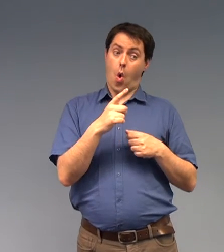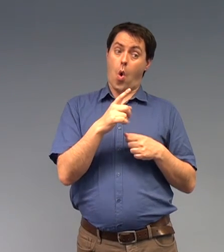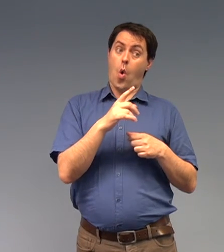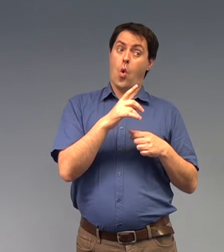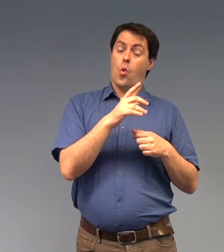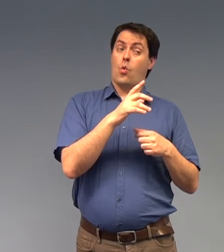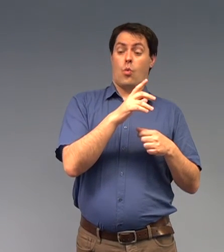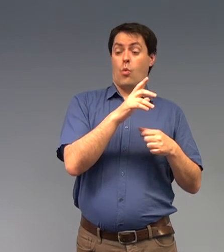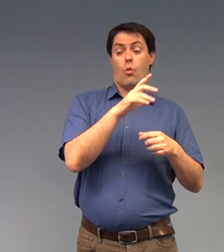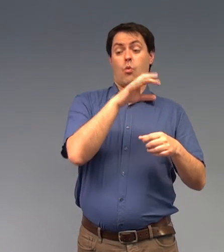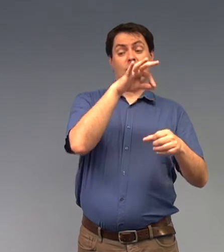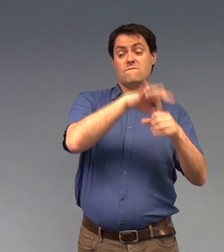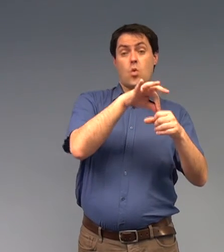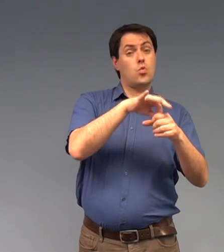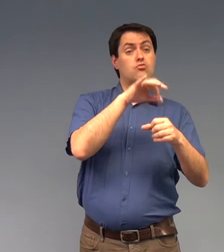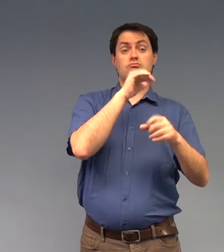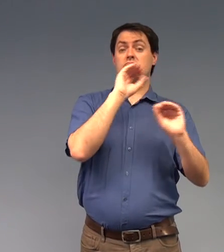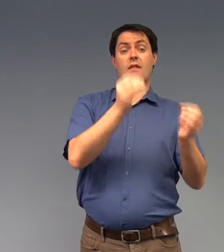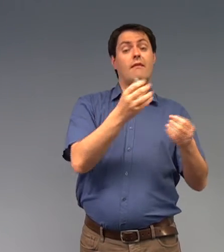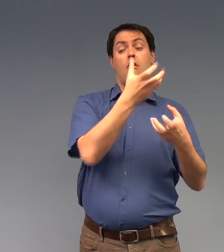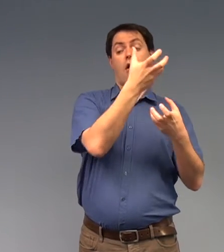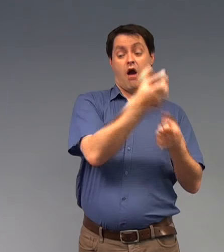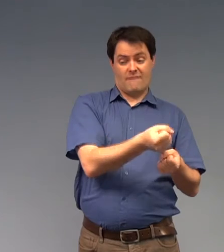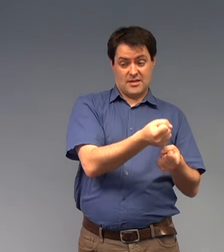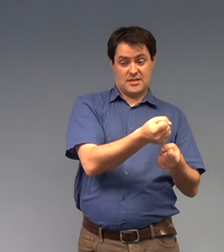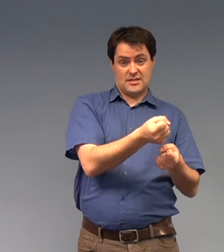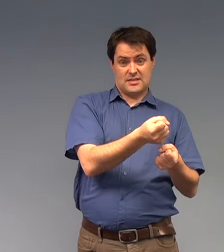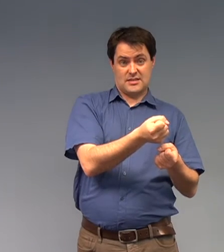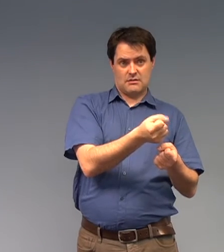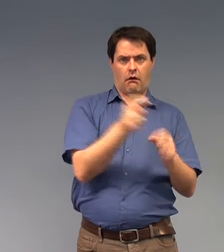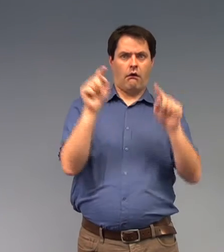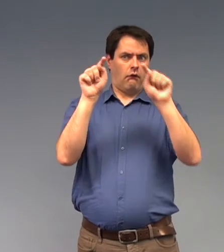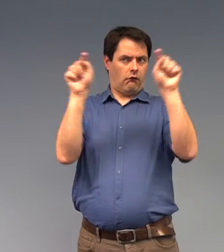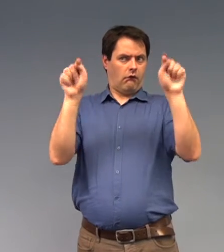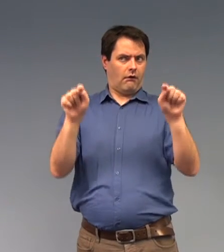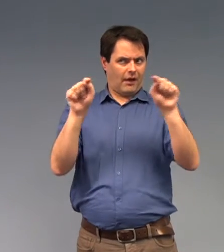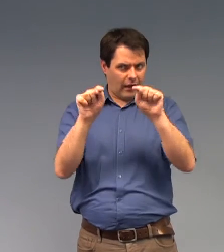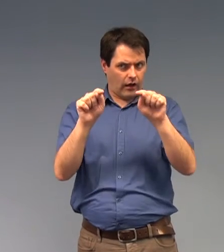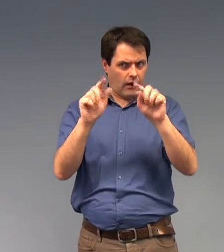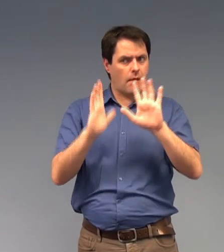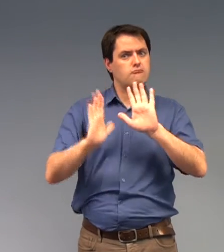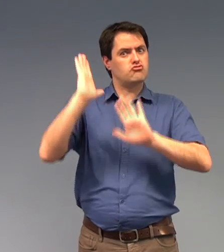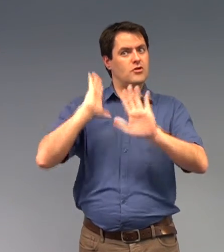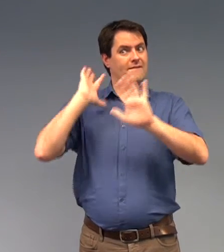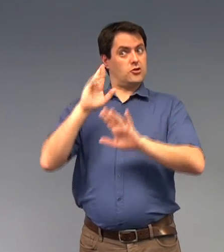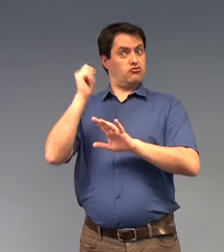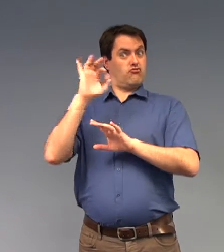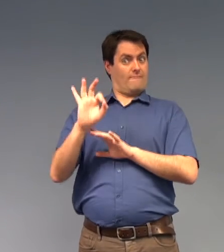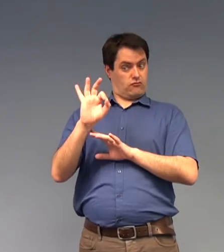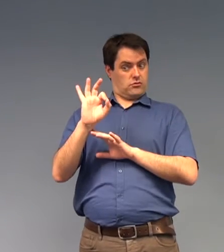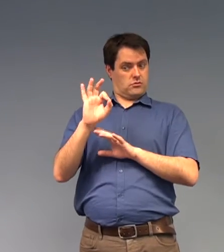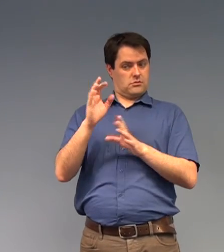But it looks like if we think about the semantic representation that this is saying,